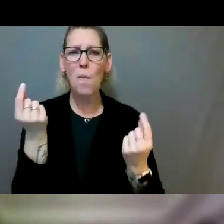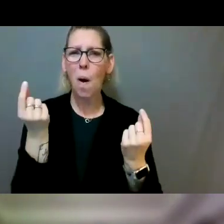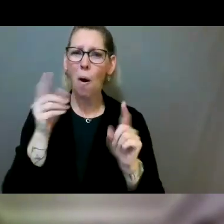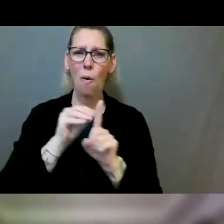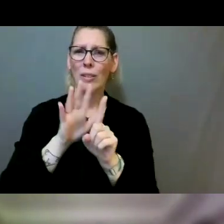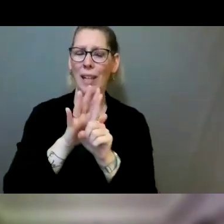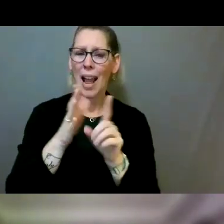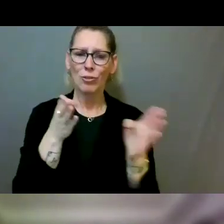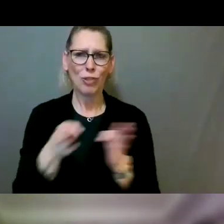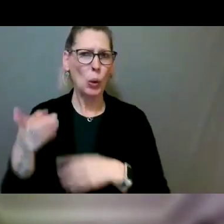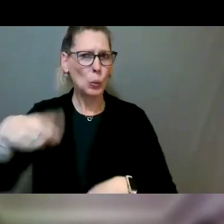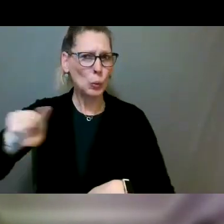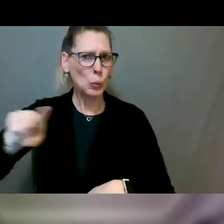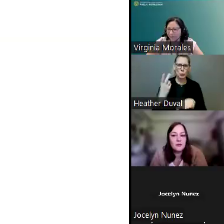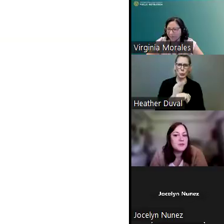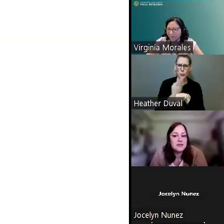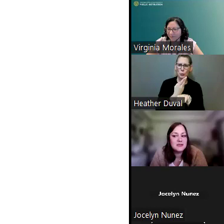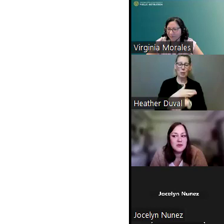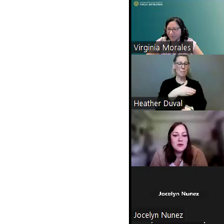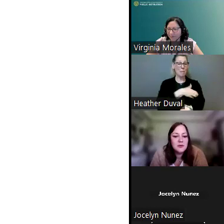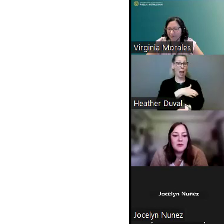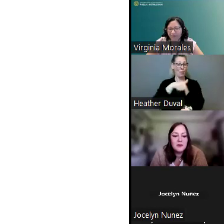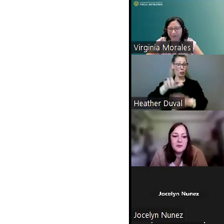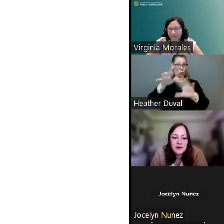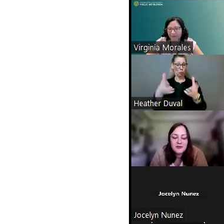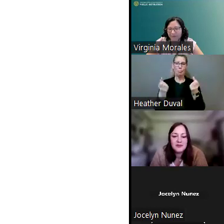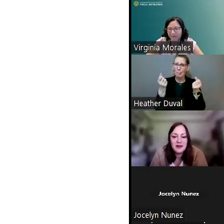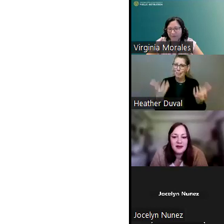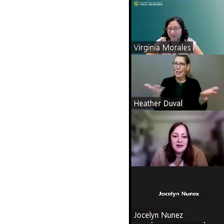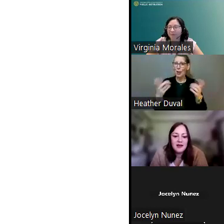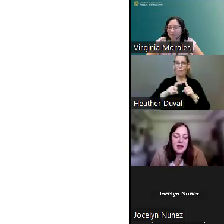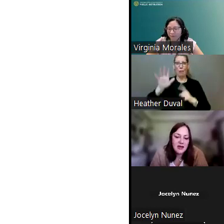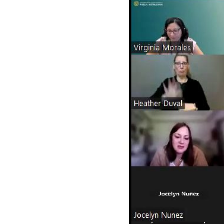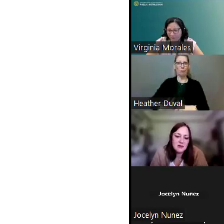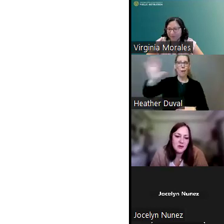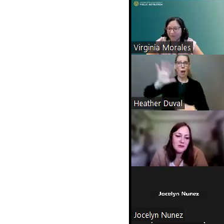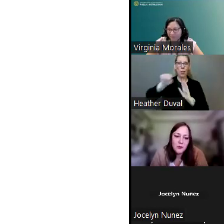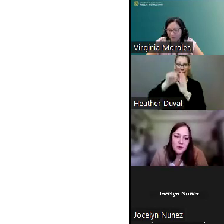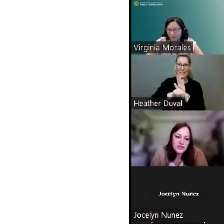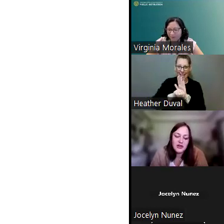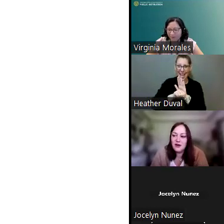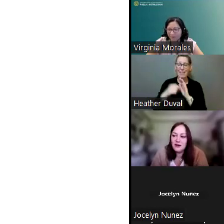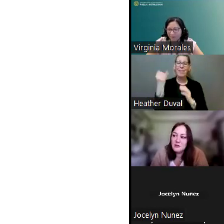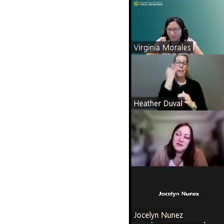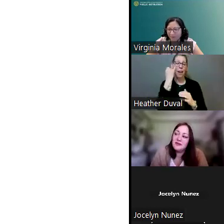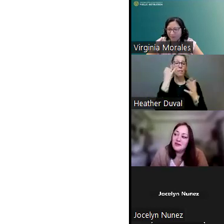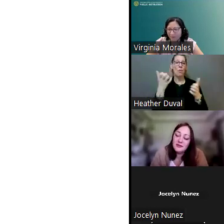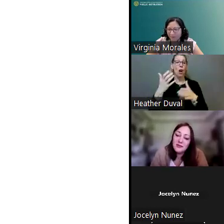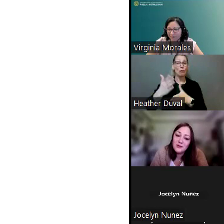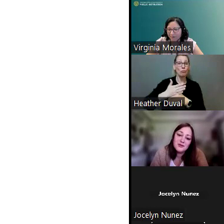you're using. I think part of the power of this group is that so many people are here from across the state, so if you want to share some of the things that you've used